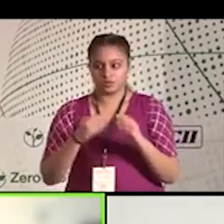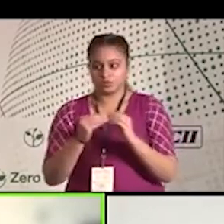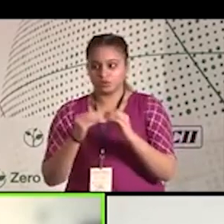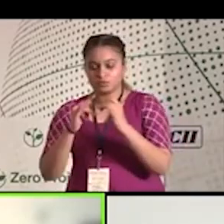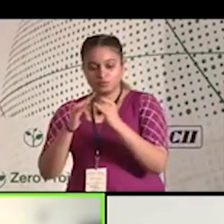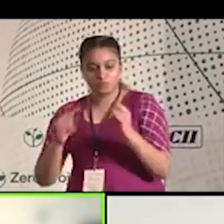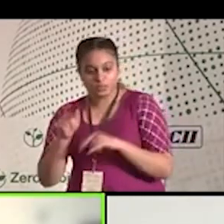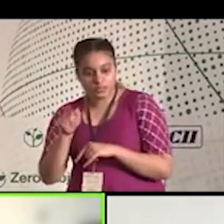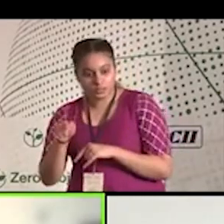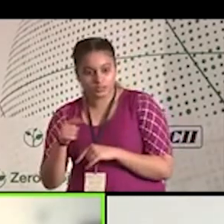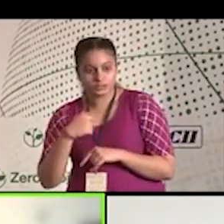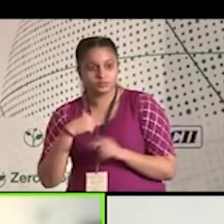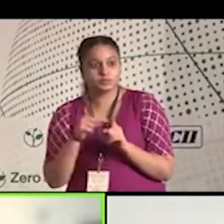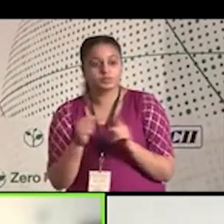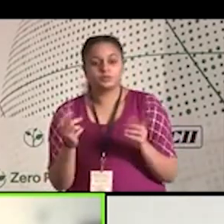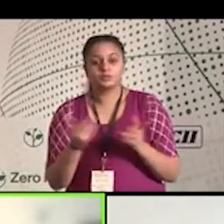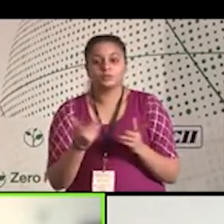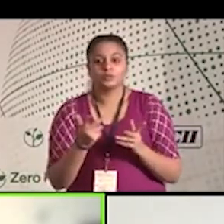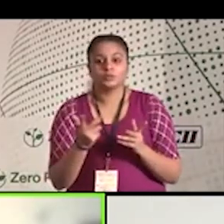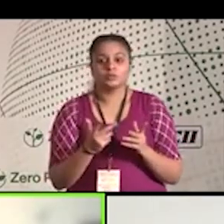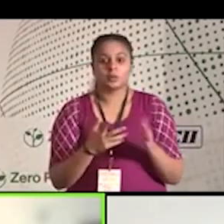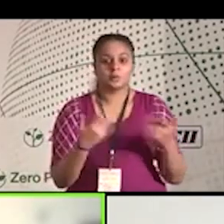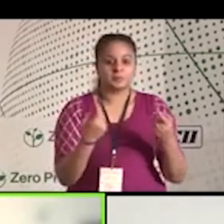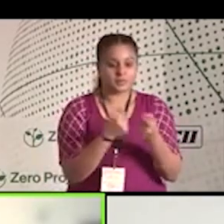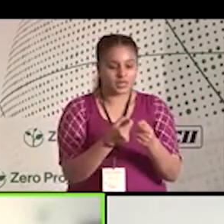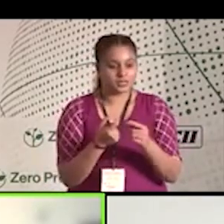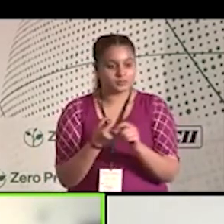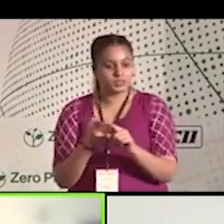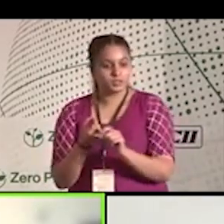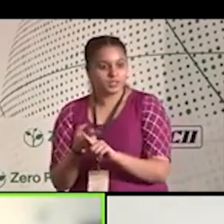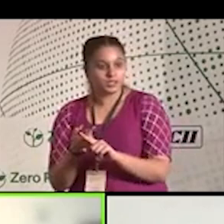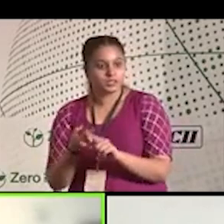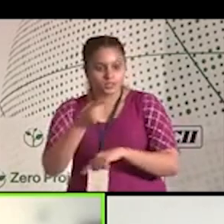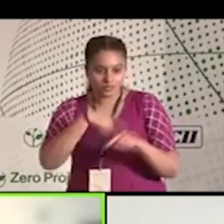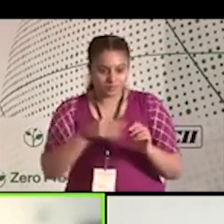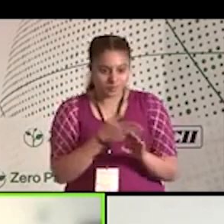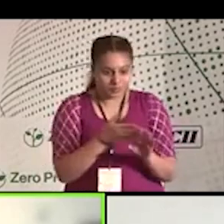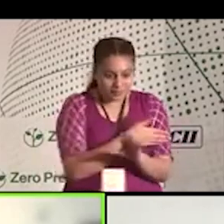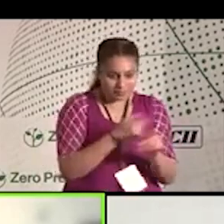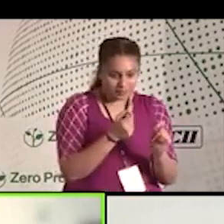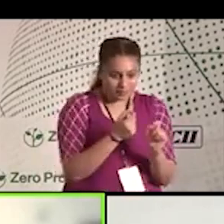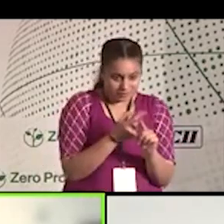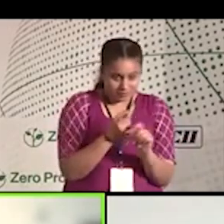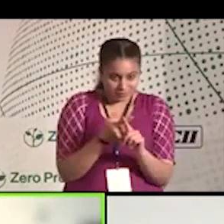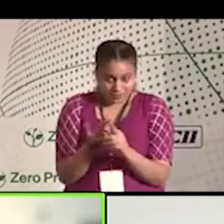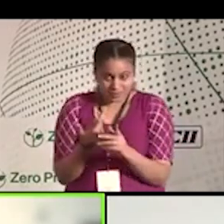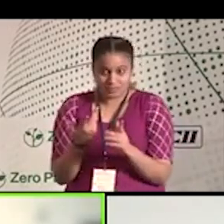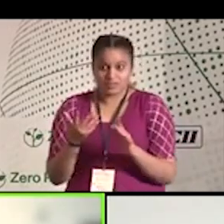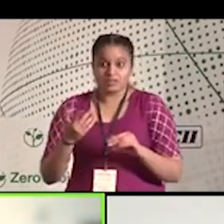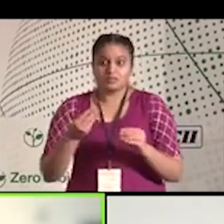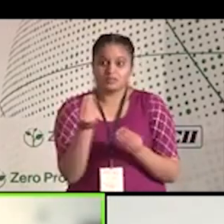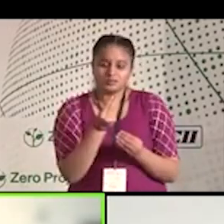which is something like the targeted interviews we do pre matching of certain number of jobs not all the jobs.